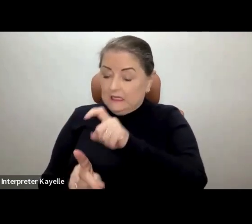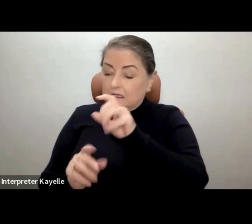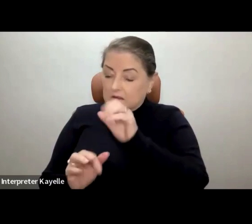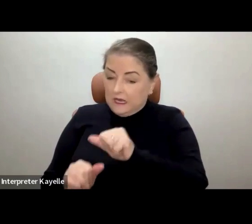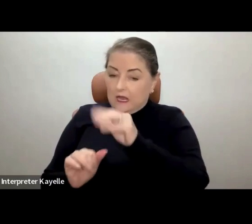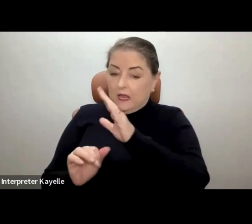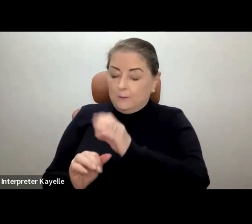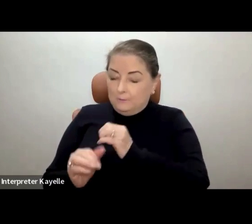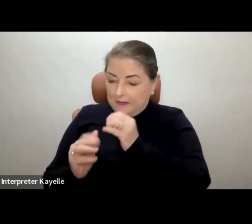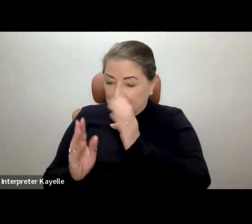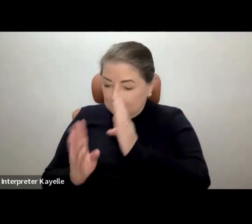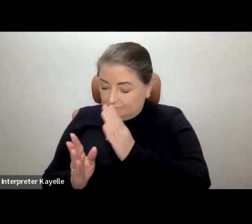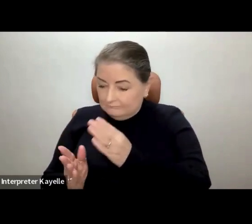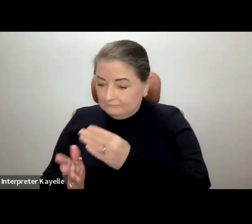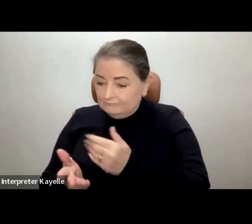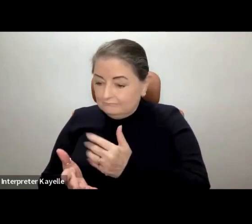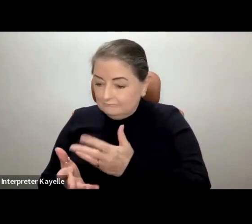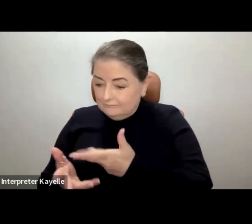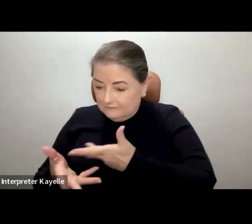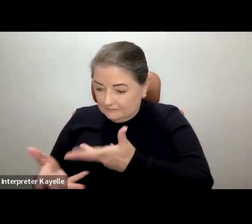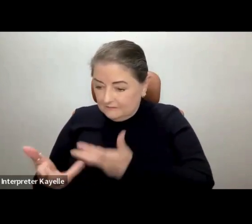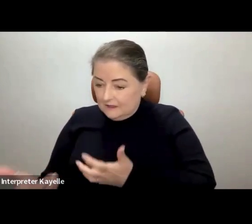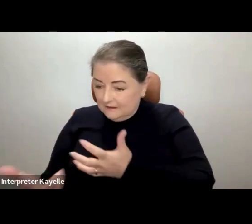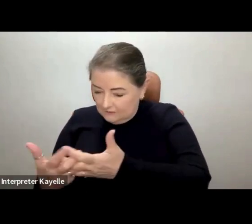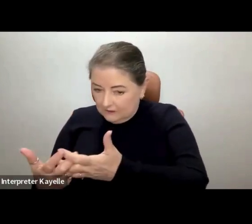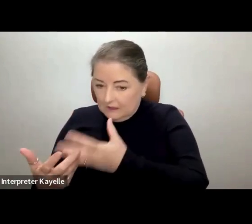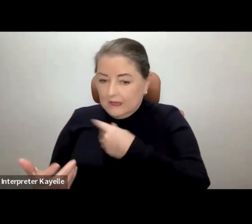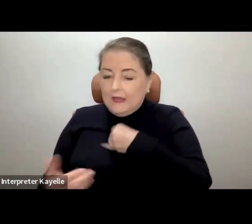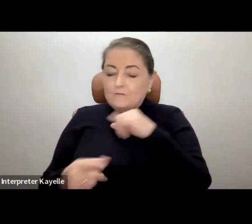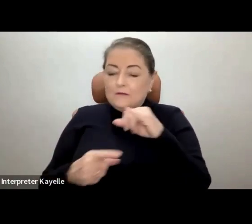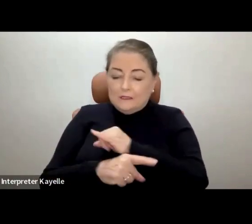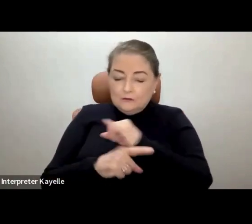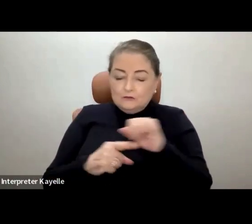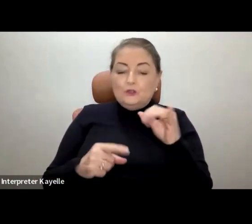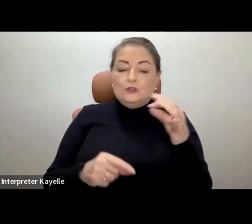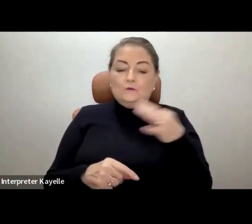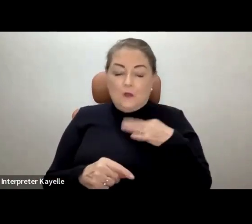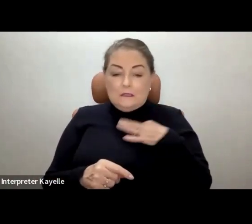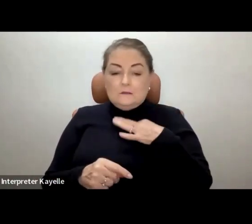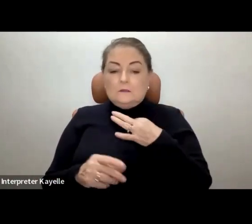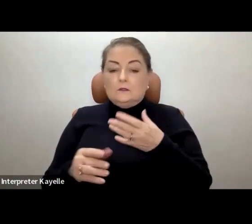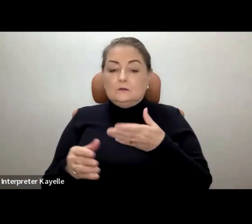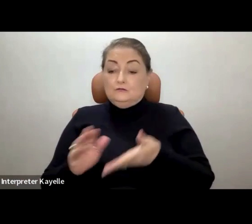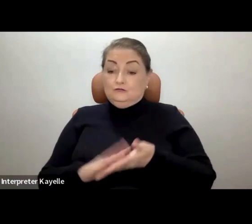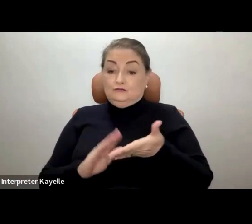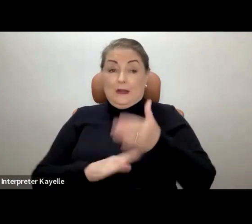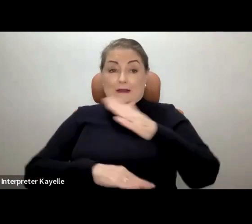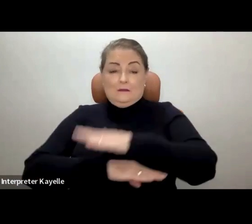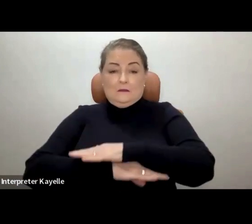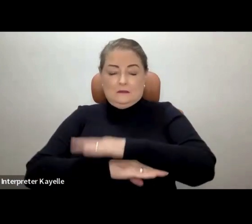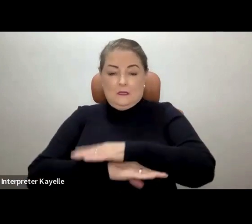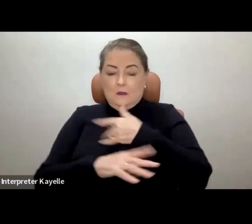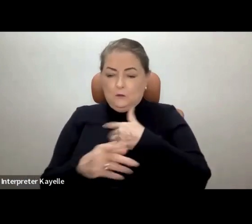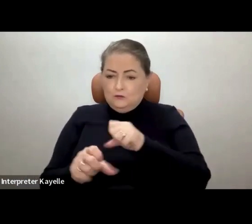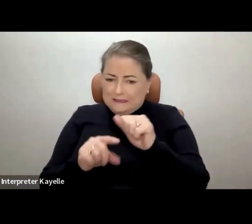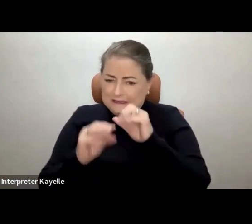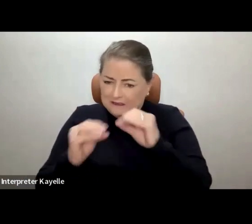mean, we sometimes have our interns and volunteers running their desk, and we try to train them as well as possible. But